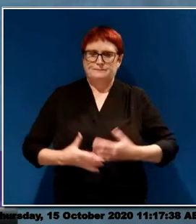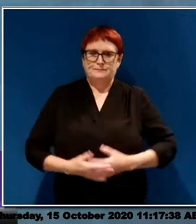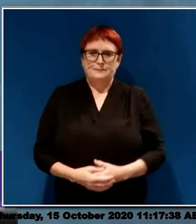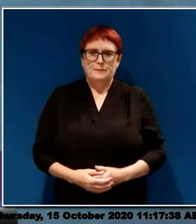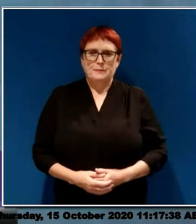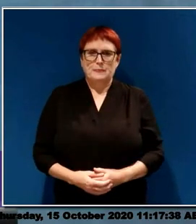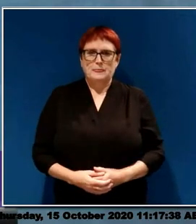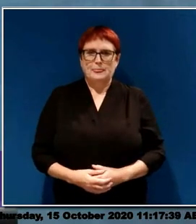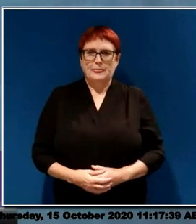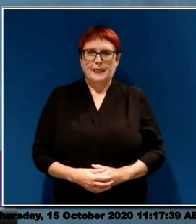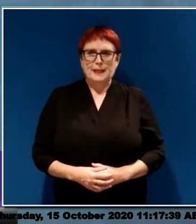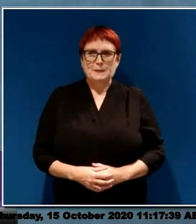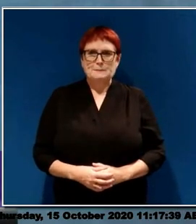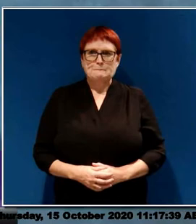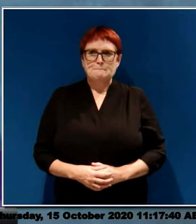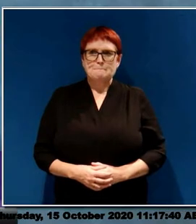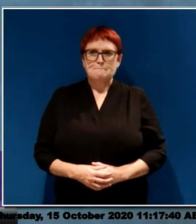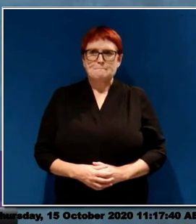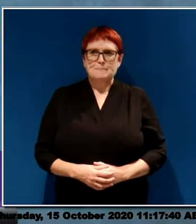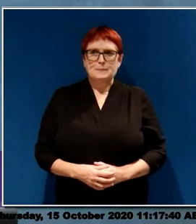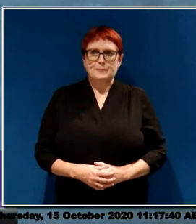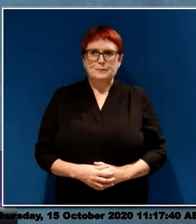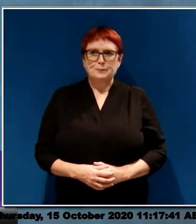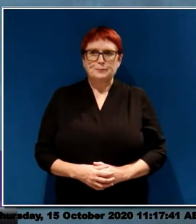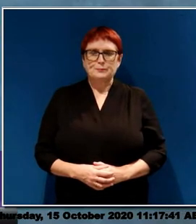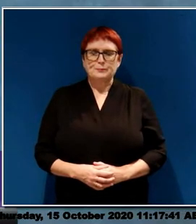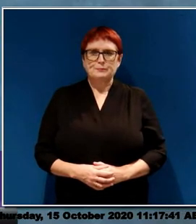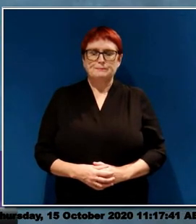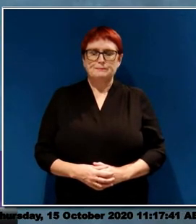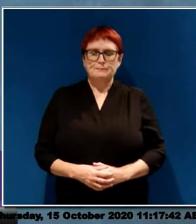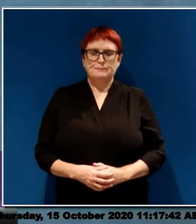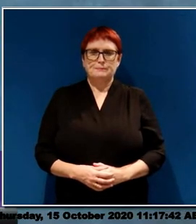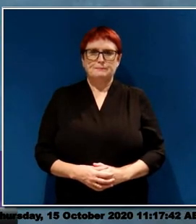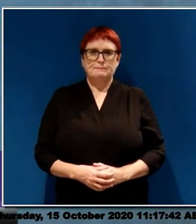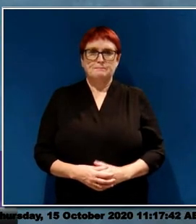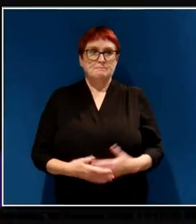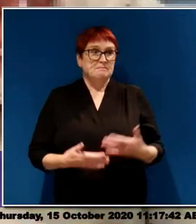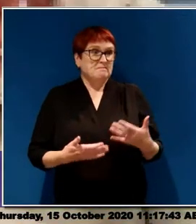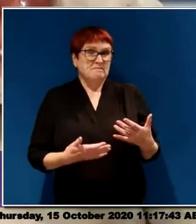Thank you, Operator. What are you doing now with yourself?